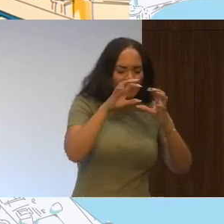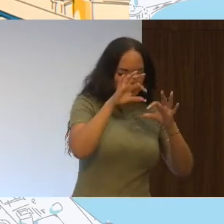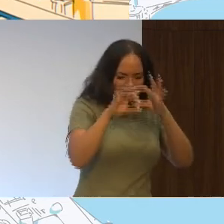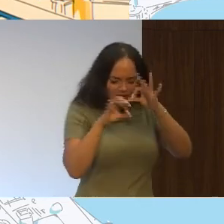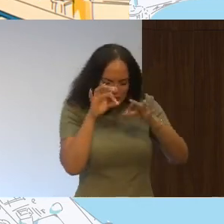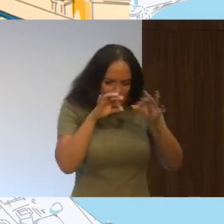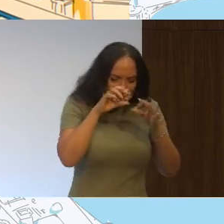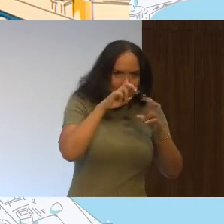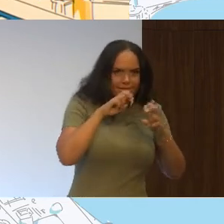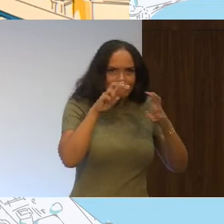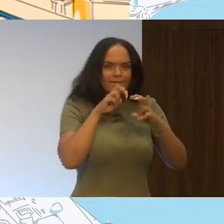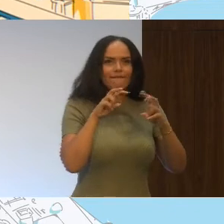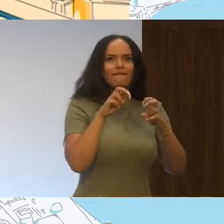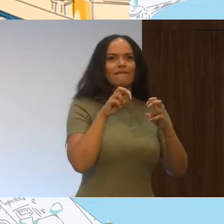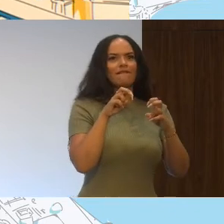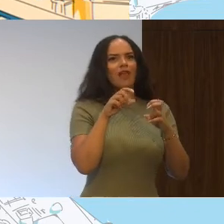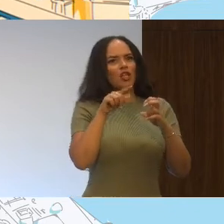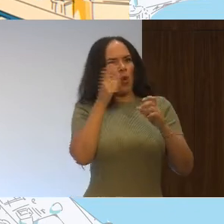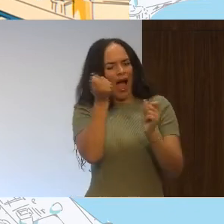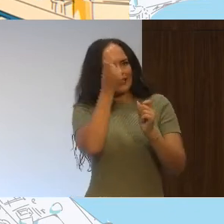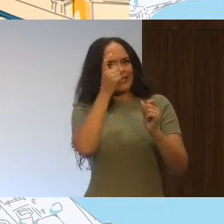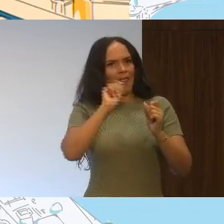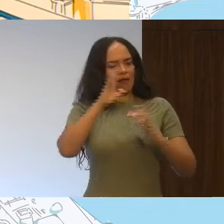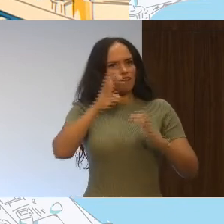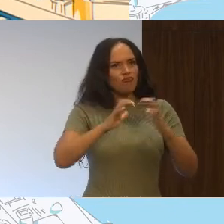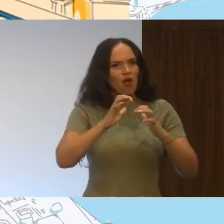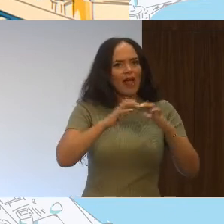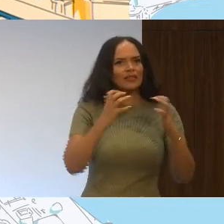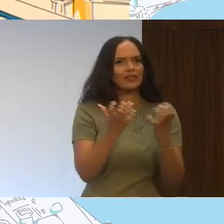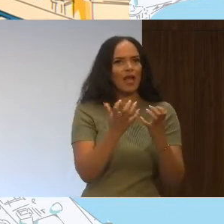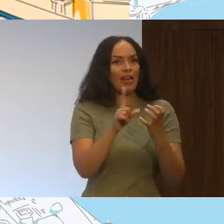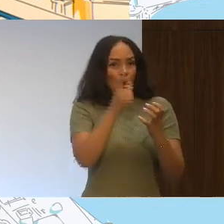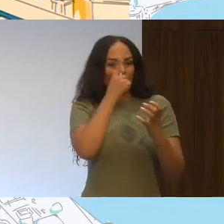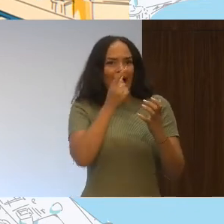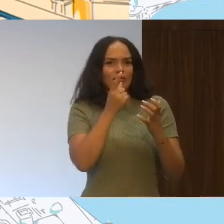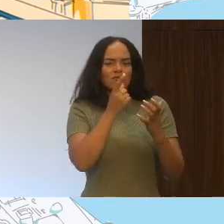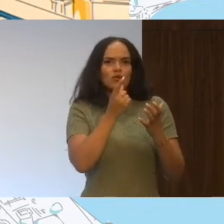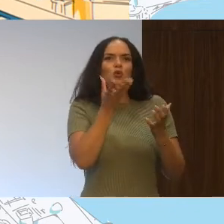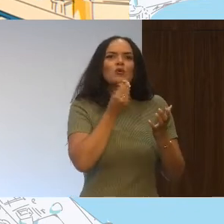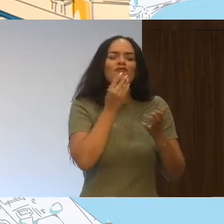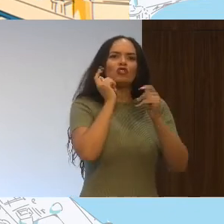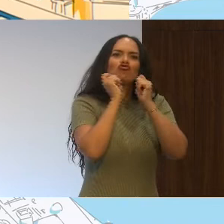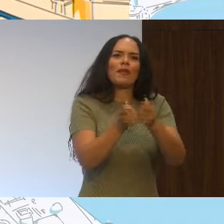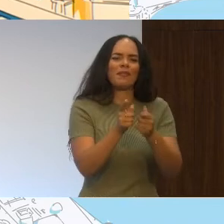and you get that understanding of it and you can do something useful. I think it's easy doctors like to do good.